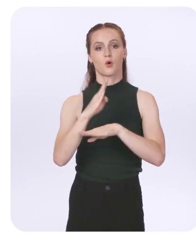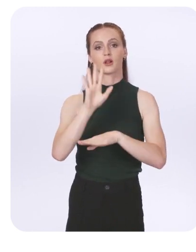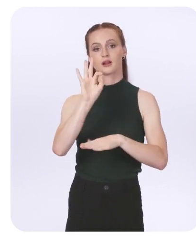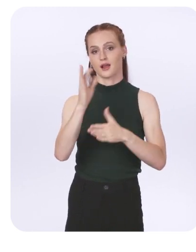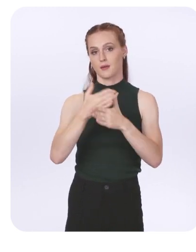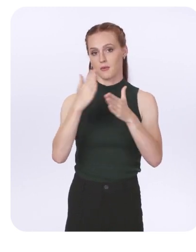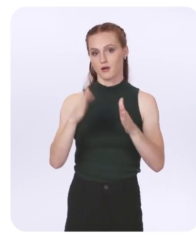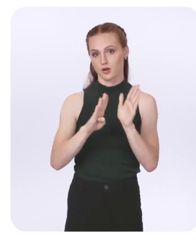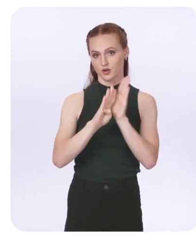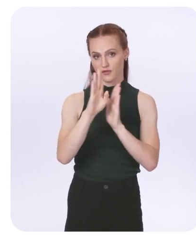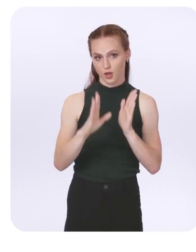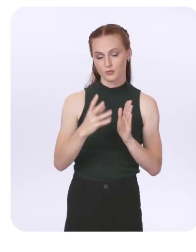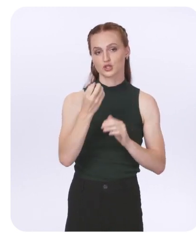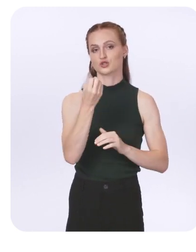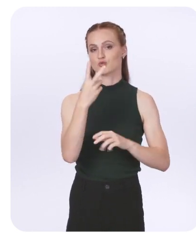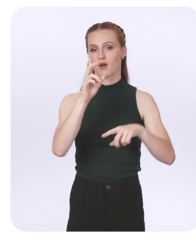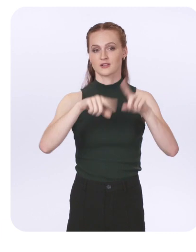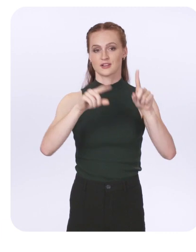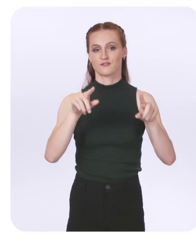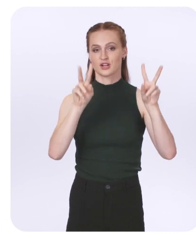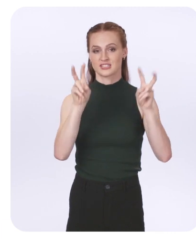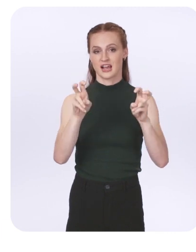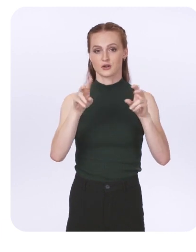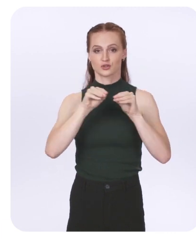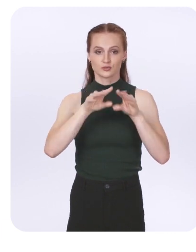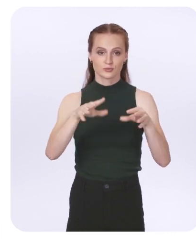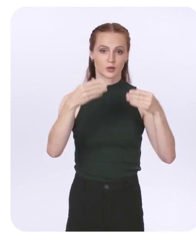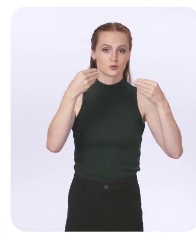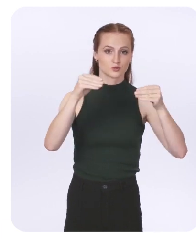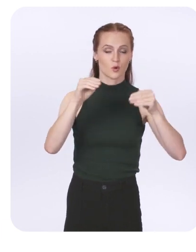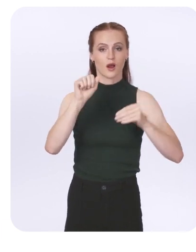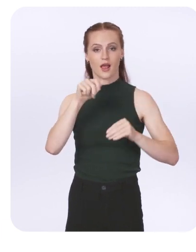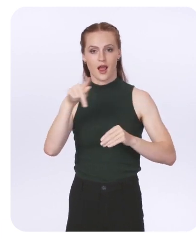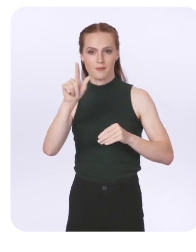I will go through a few basic marketing concepts to align everyone